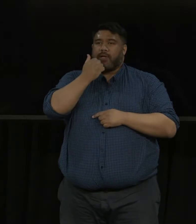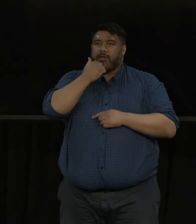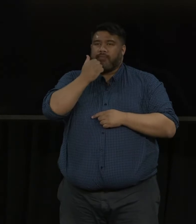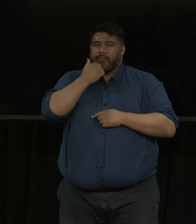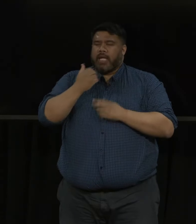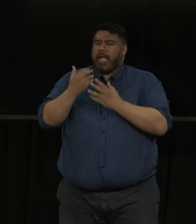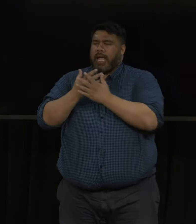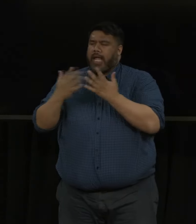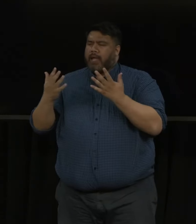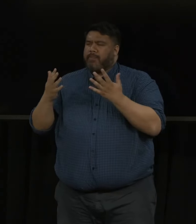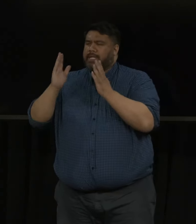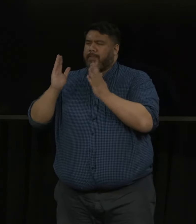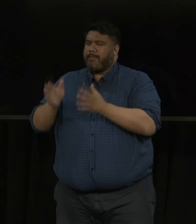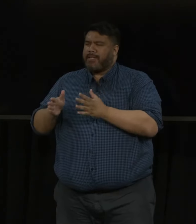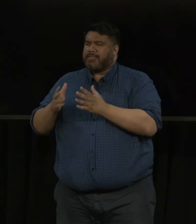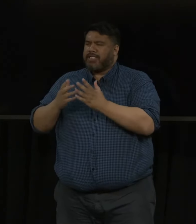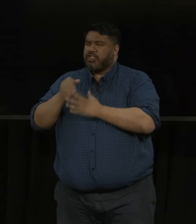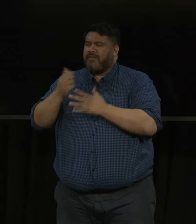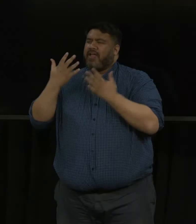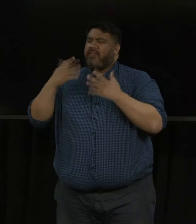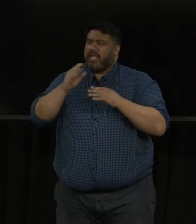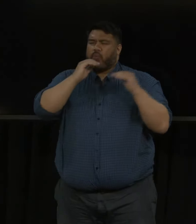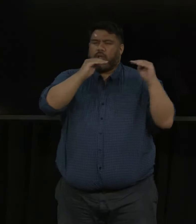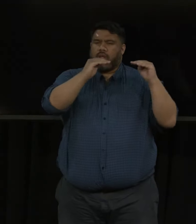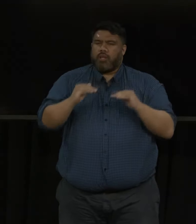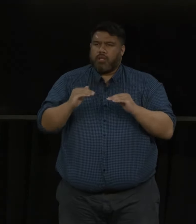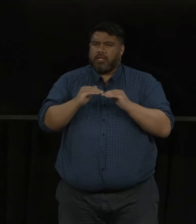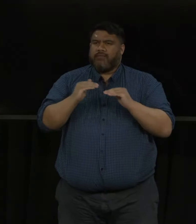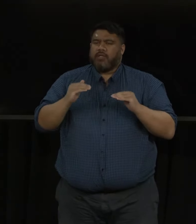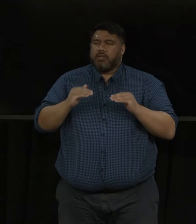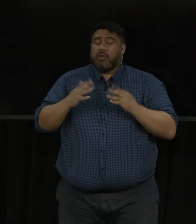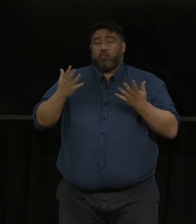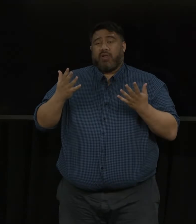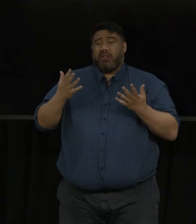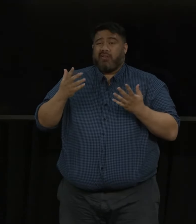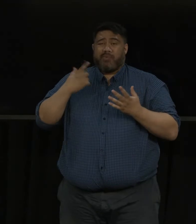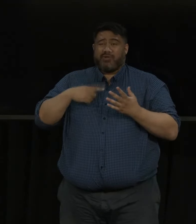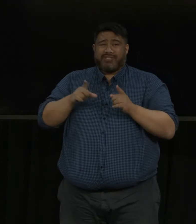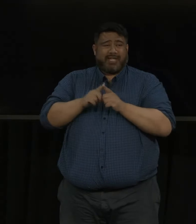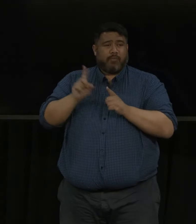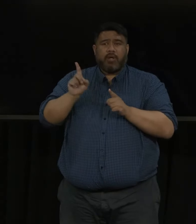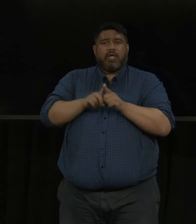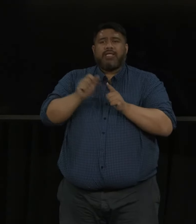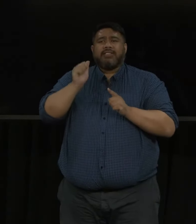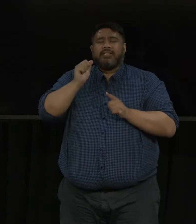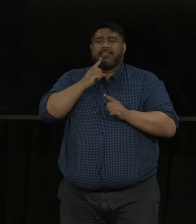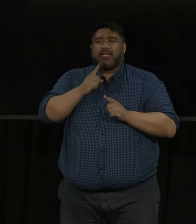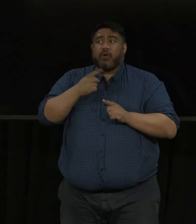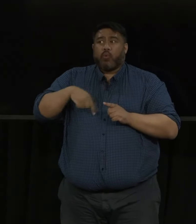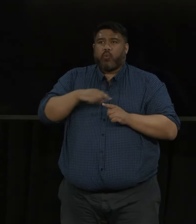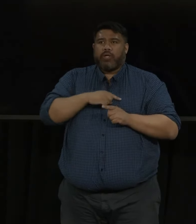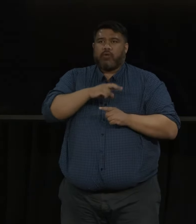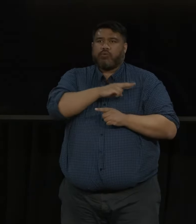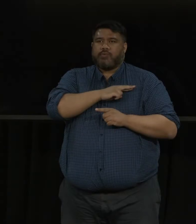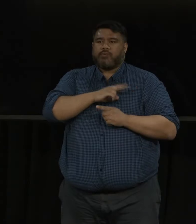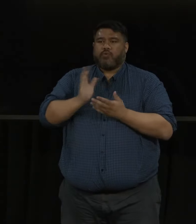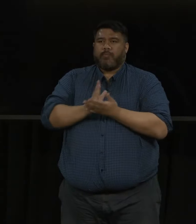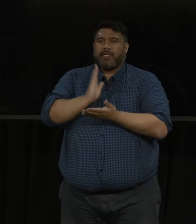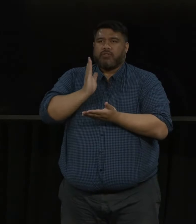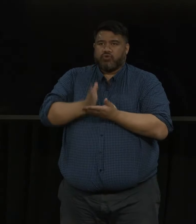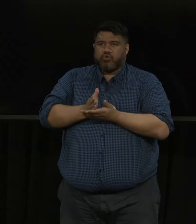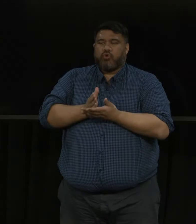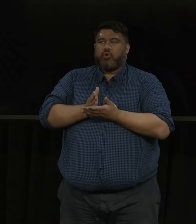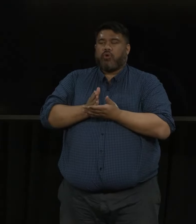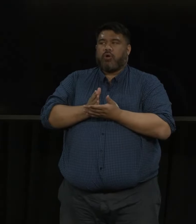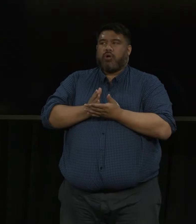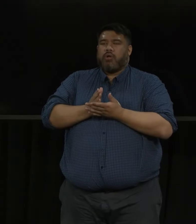The reason we have not put